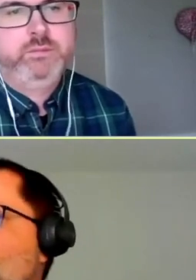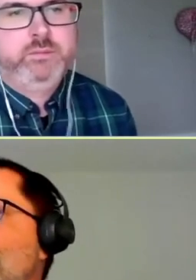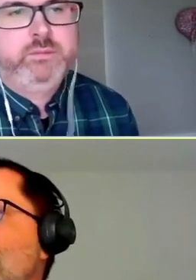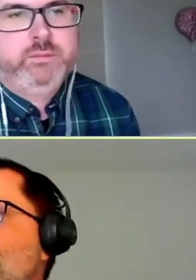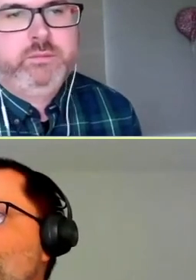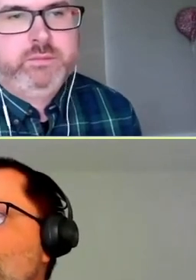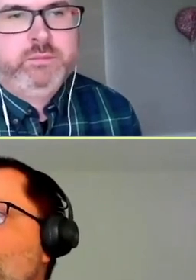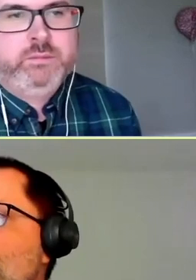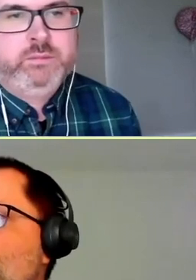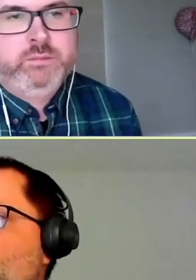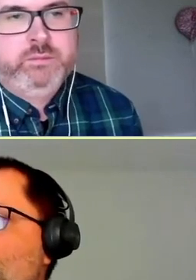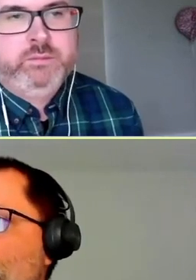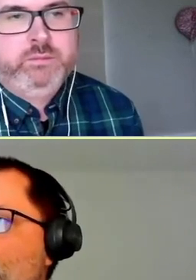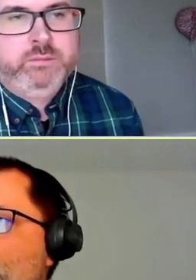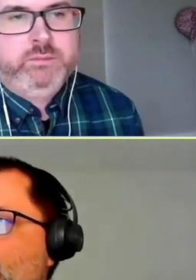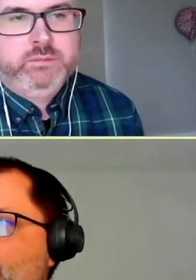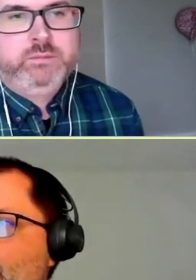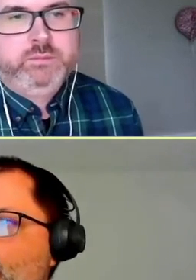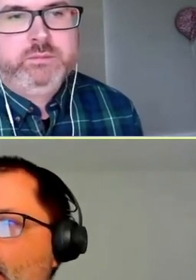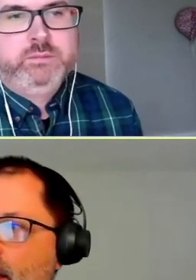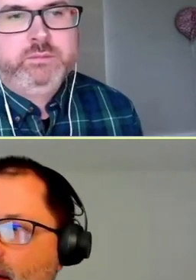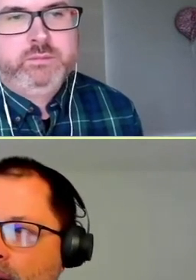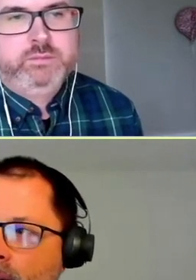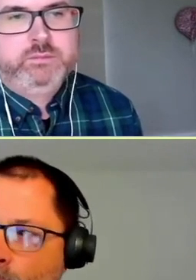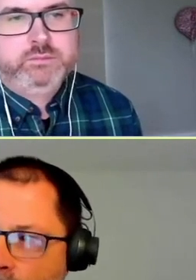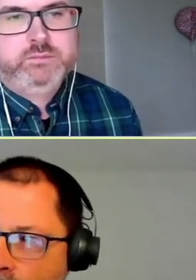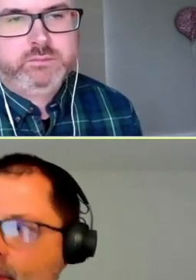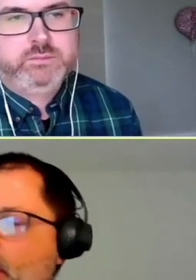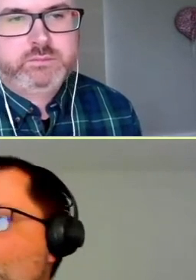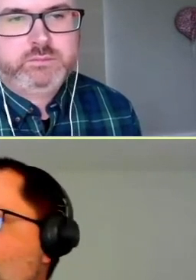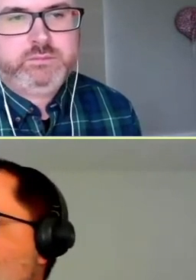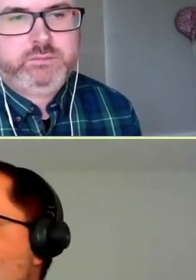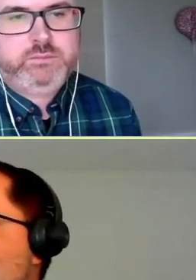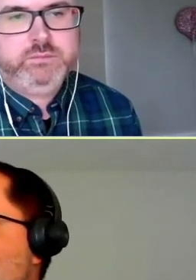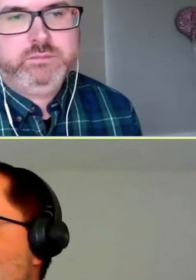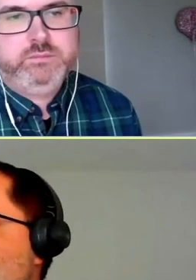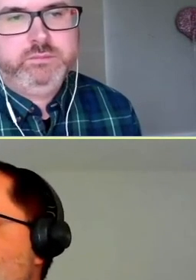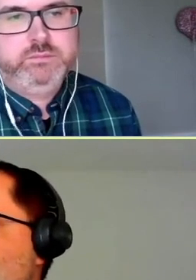The most important part is it gave poor performance